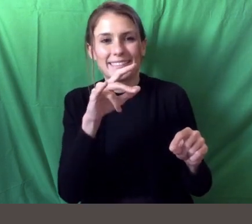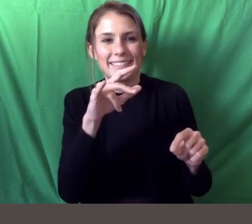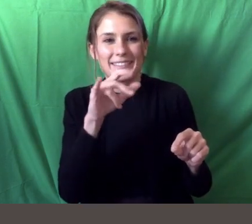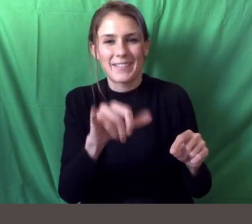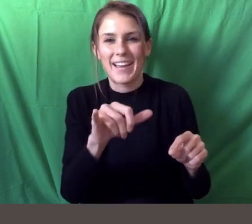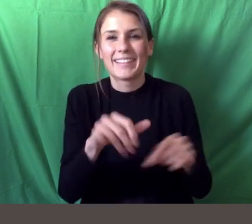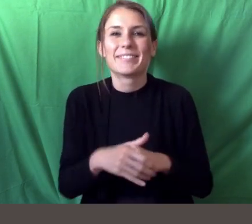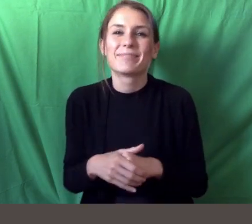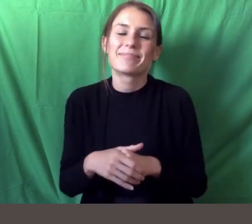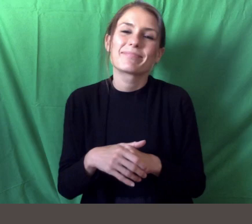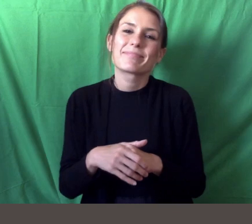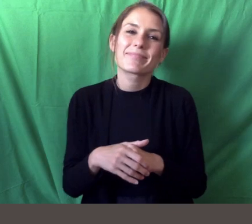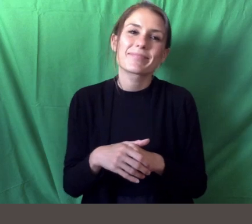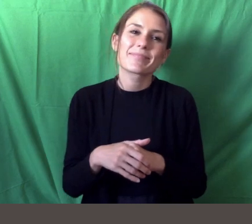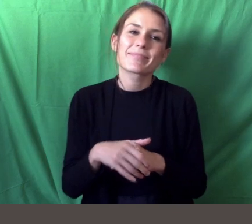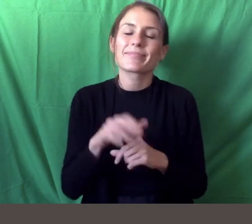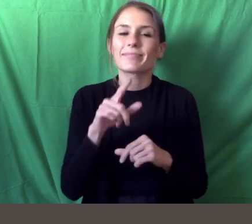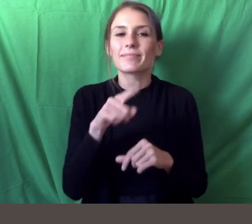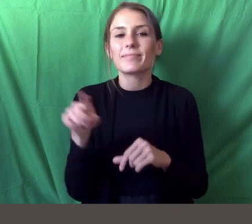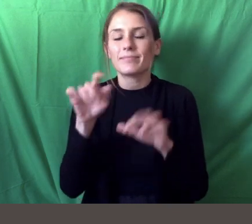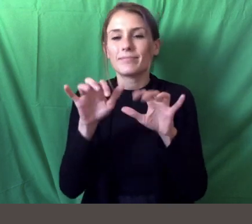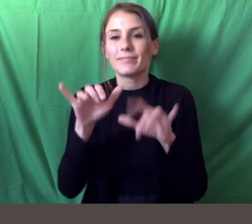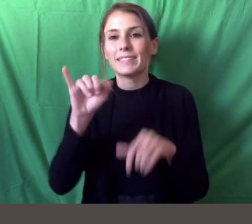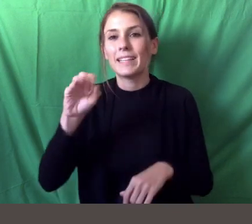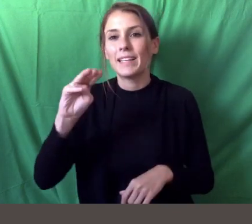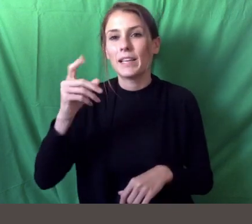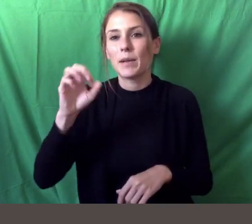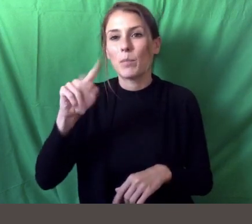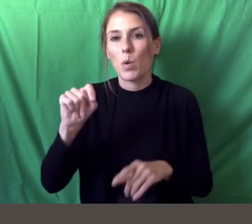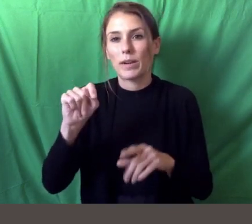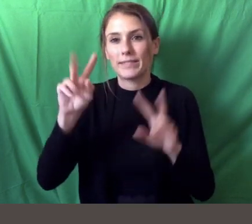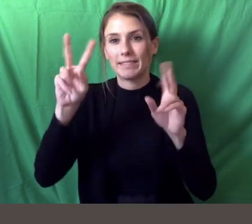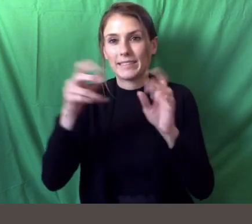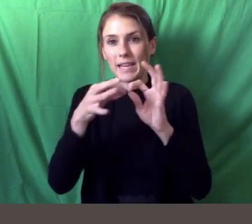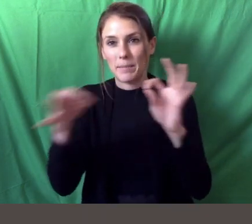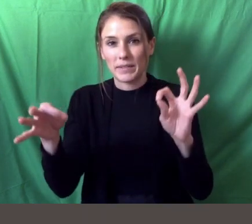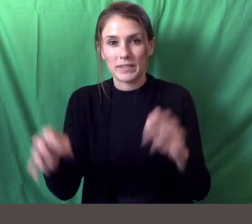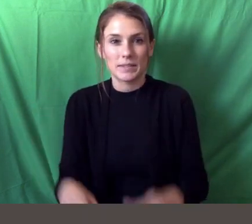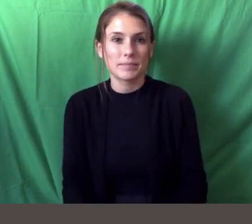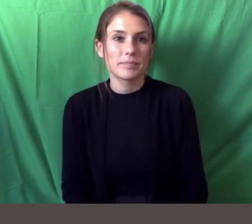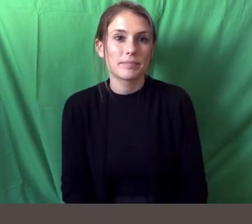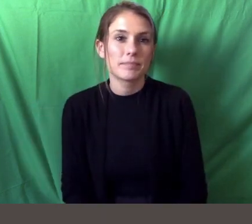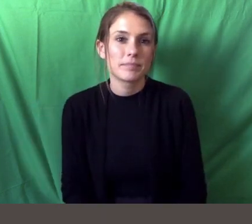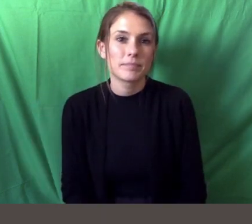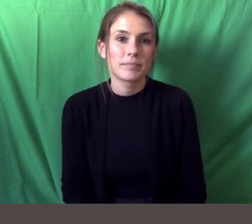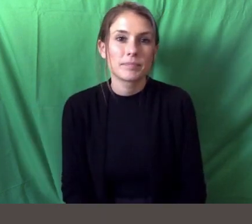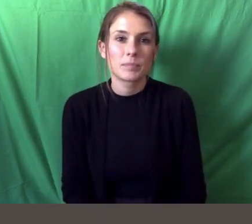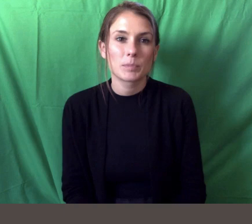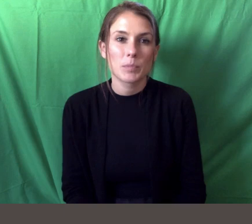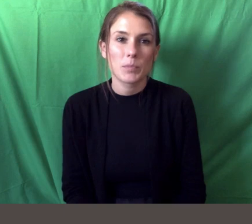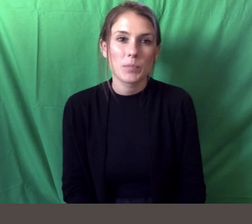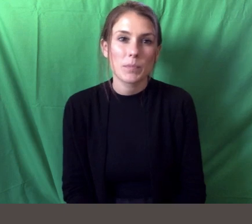Inside this module, add the following import statements.